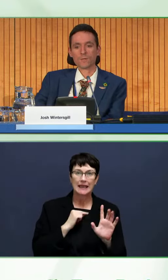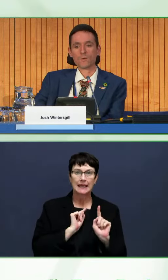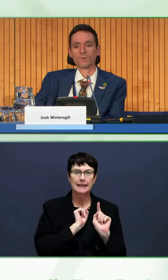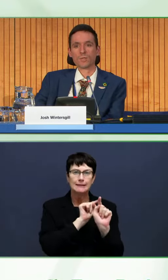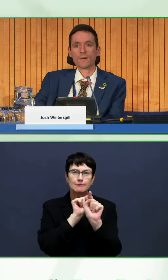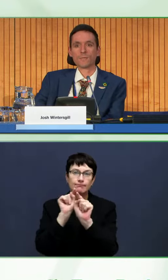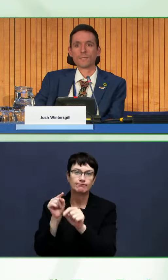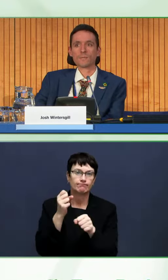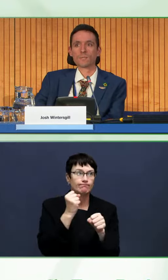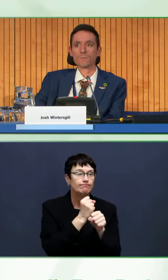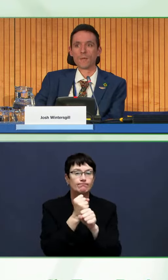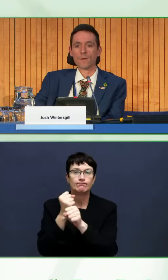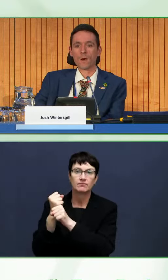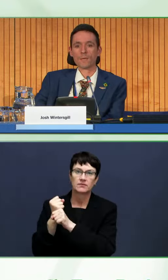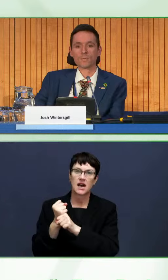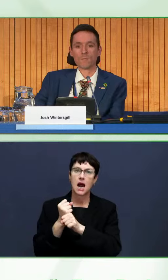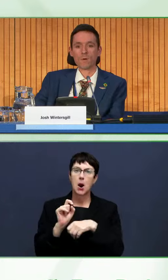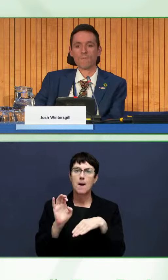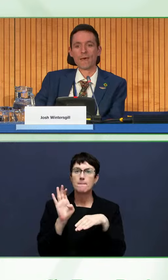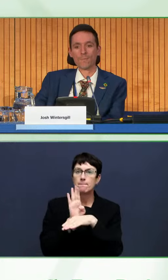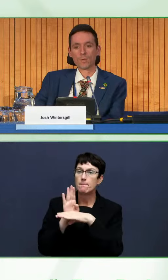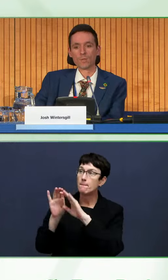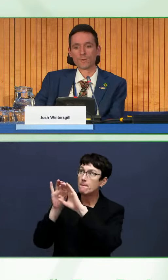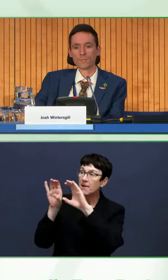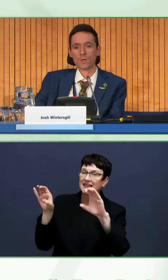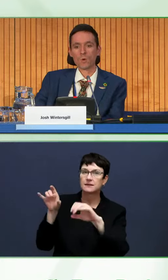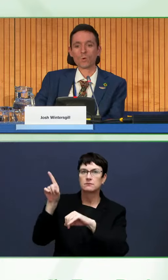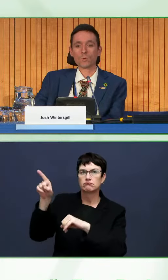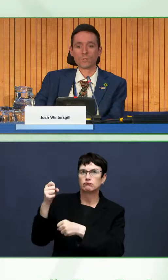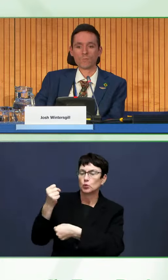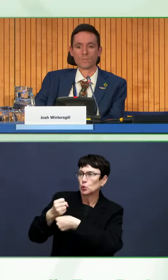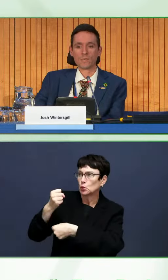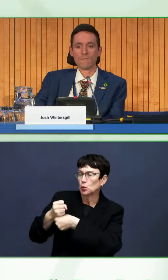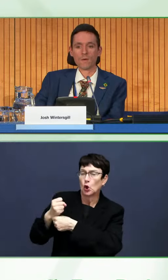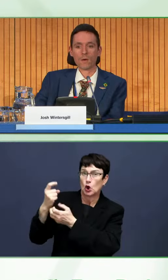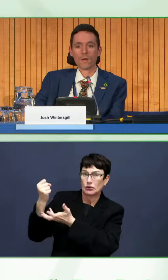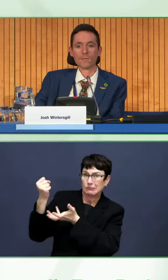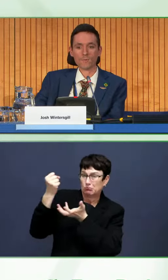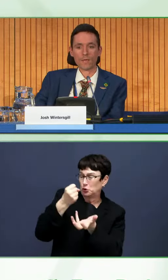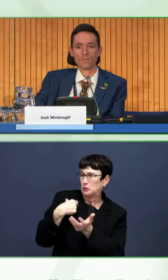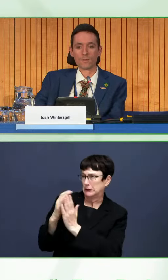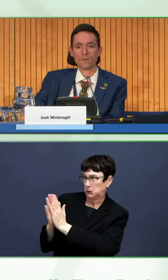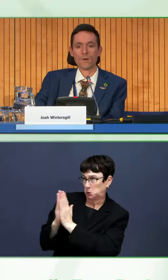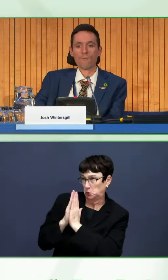So those charities that submit the highest number of applicants also receive a donation